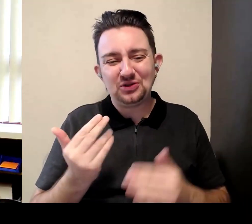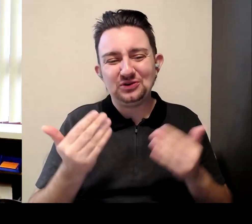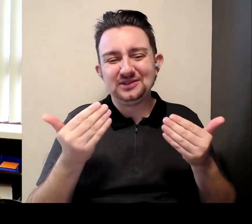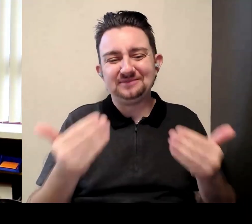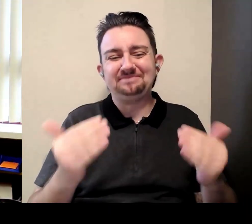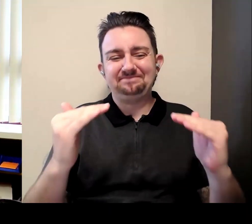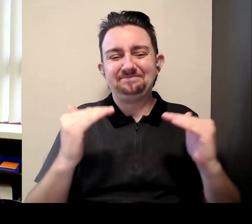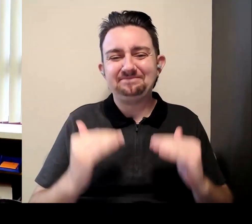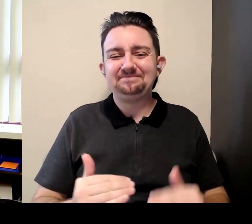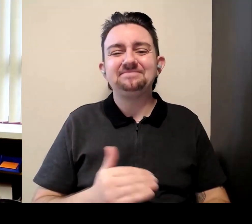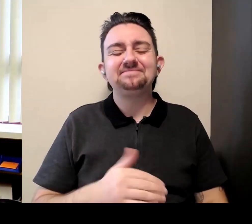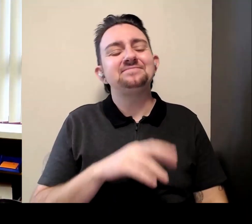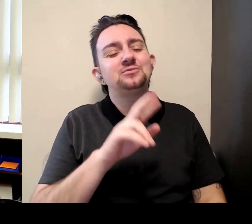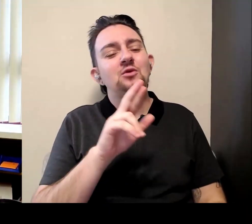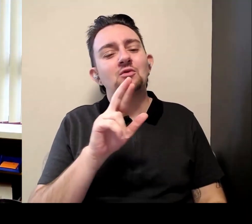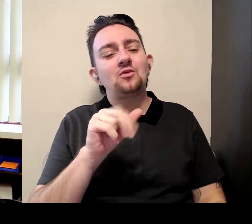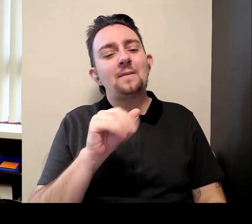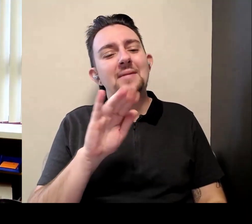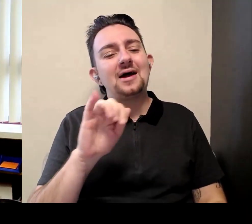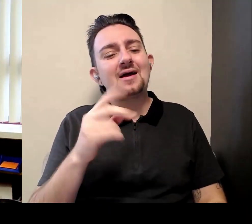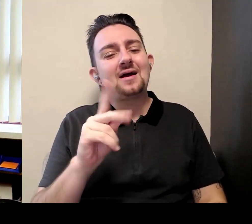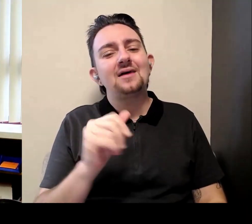Thank you, May. All right, question 13.